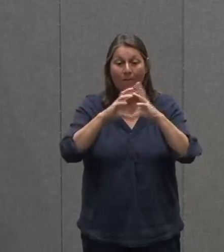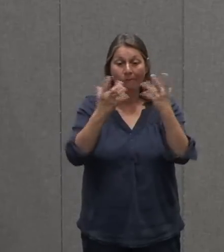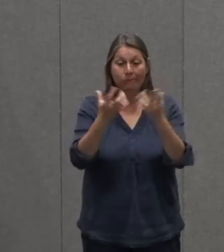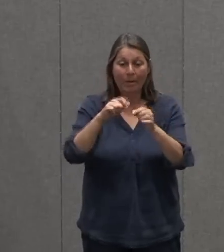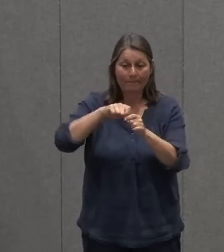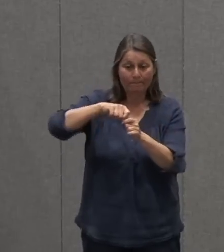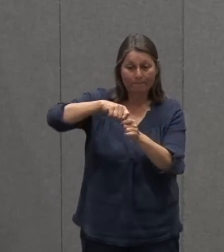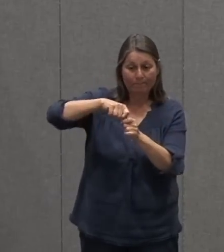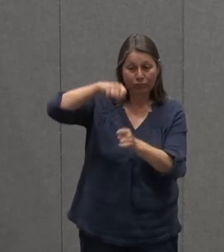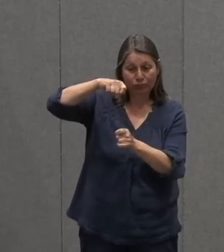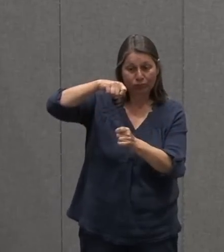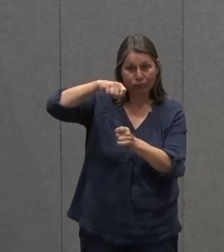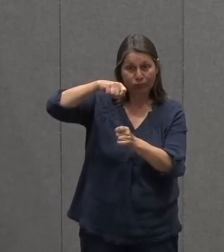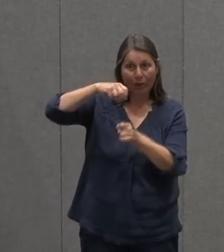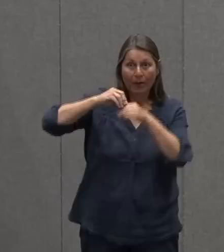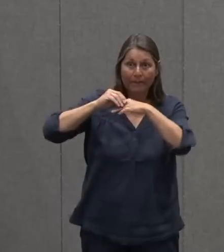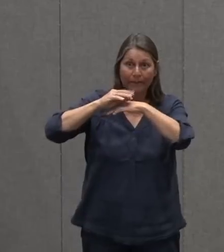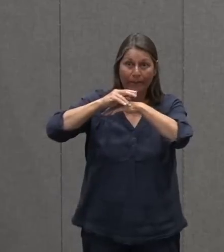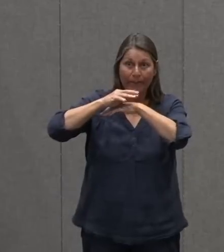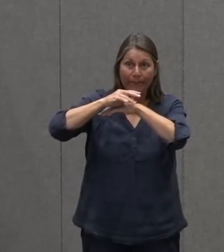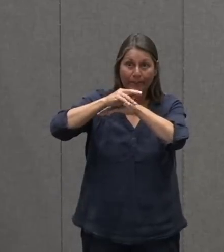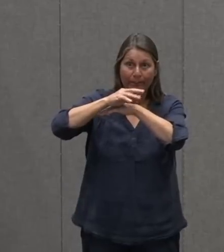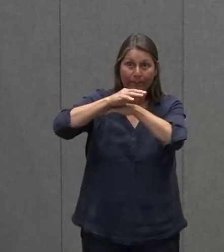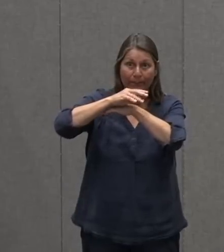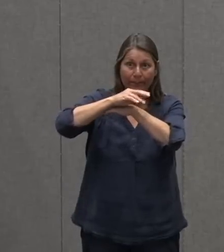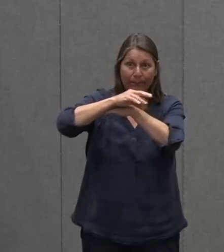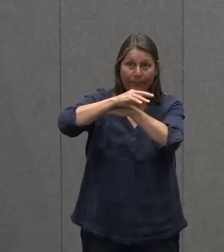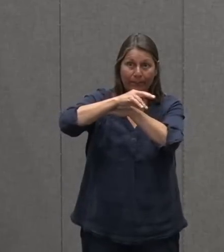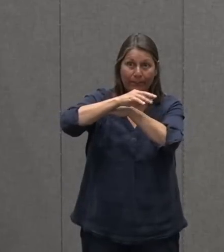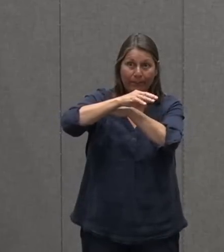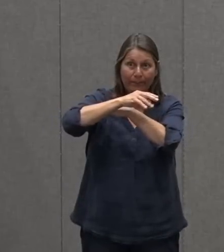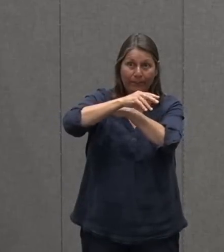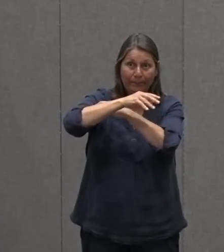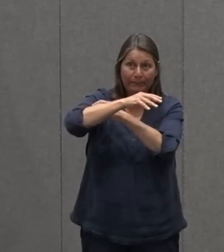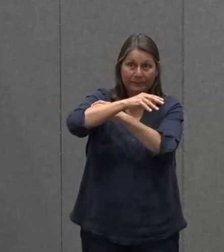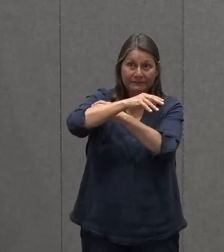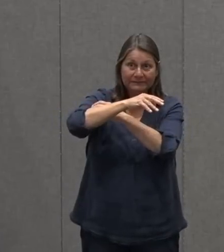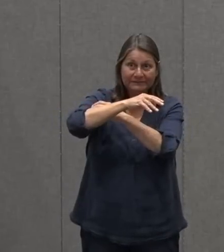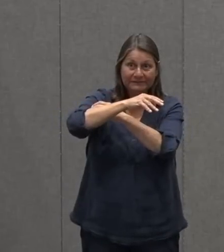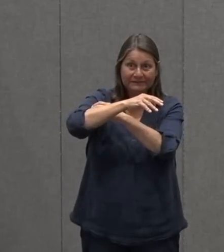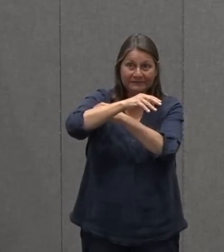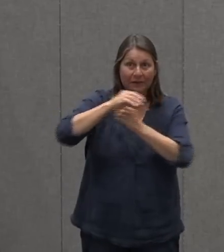(releasing air from balloon) So what are you here?